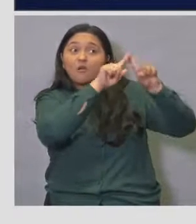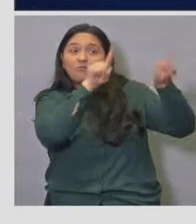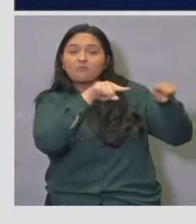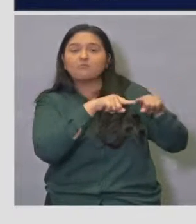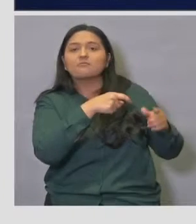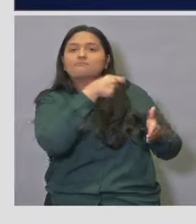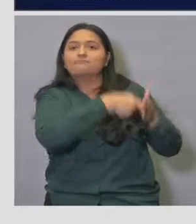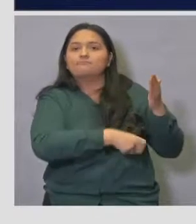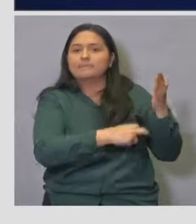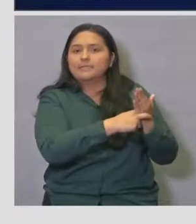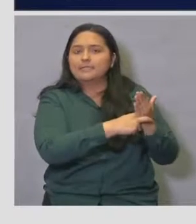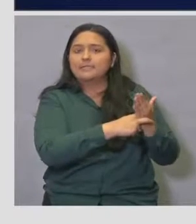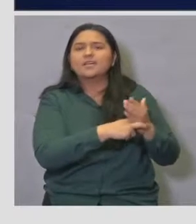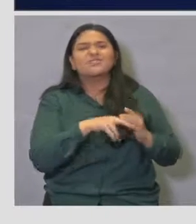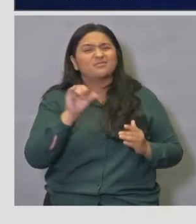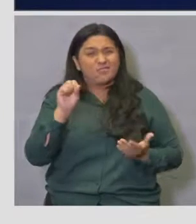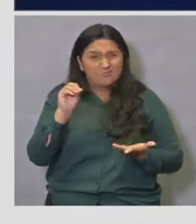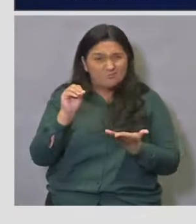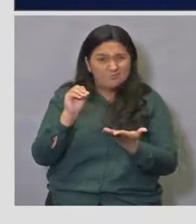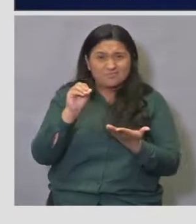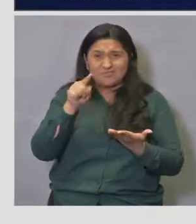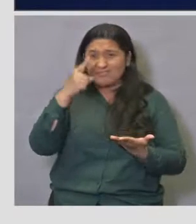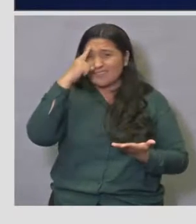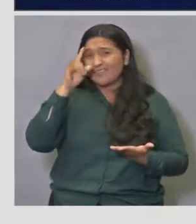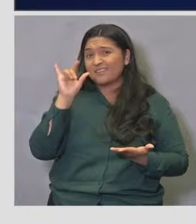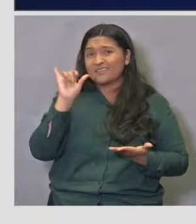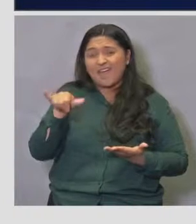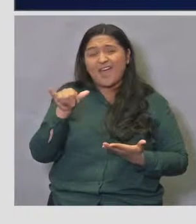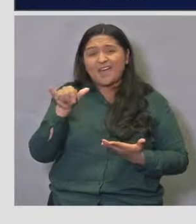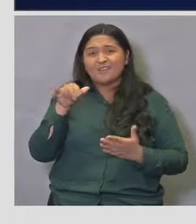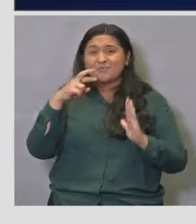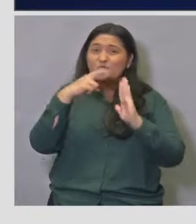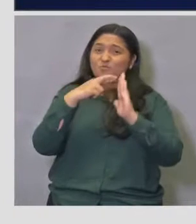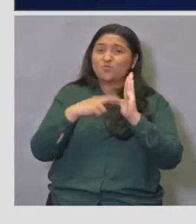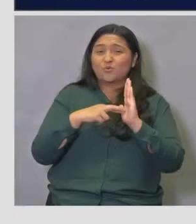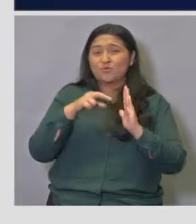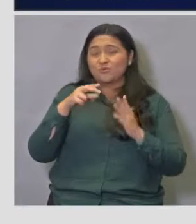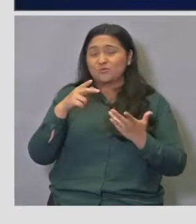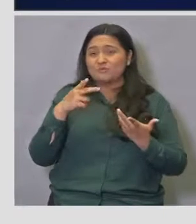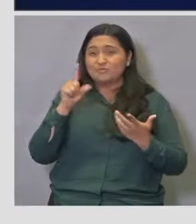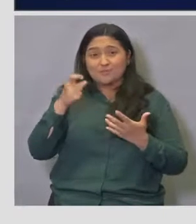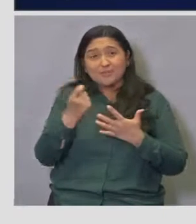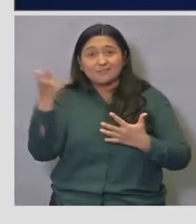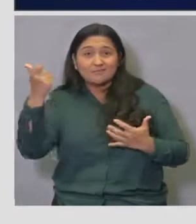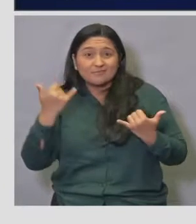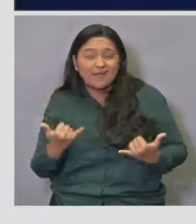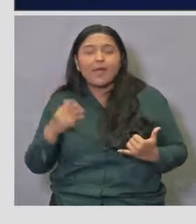IF THEY TURN ON A TELEVISION OUTSIDE.